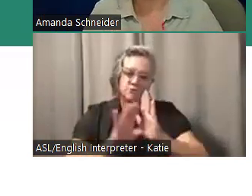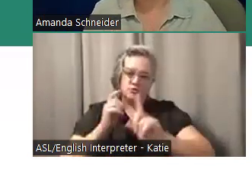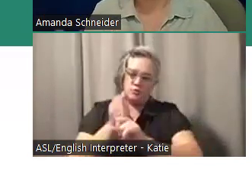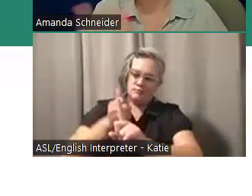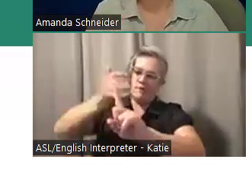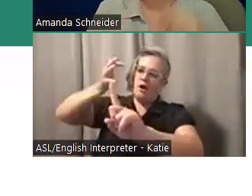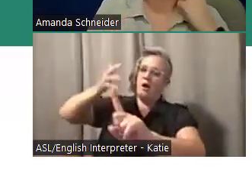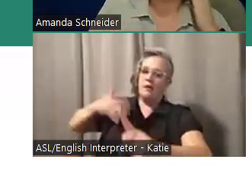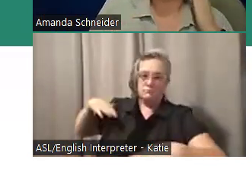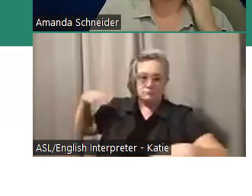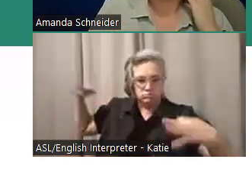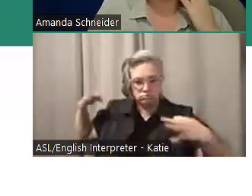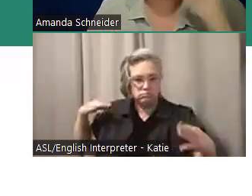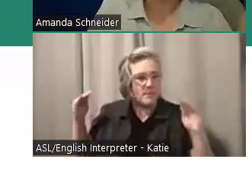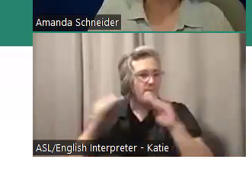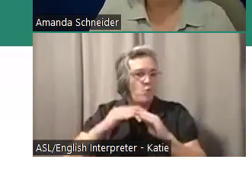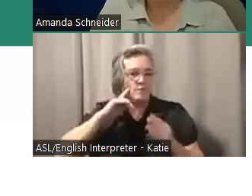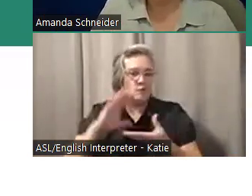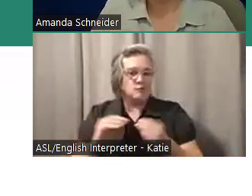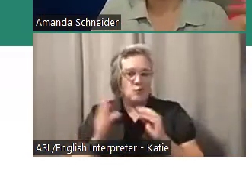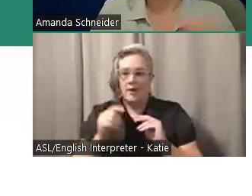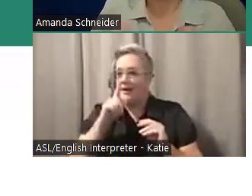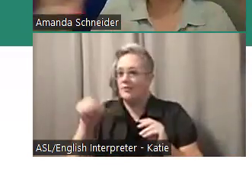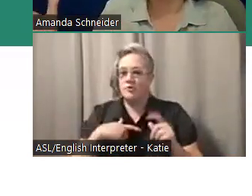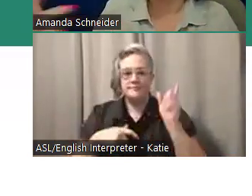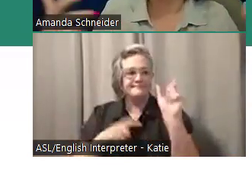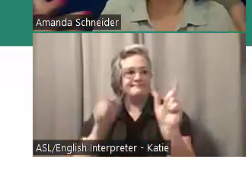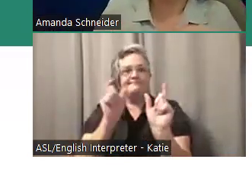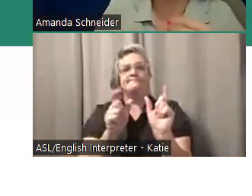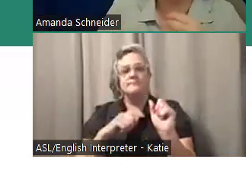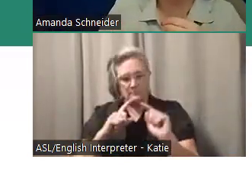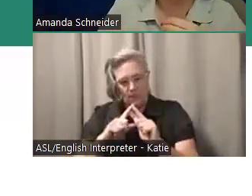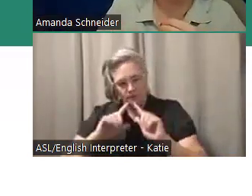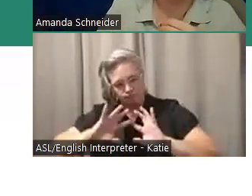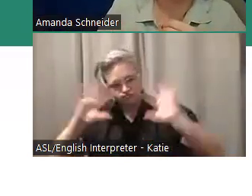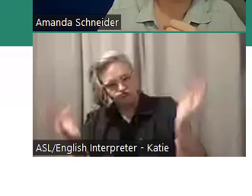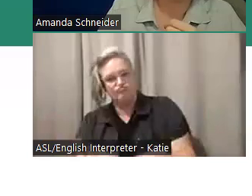tell more about the story. There might not be written out in the print form of the book.